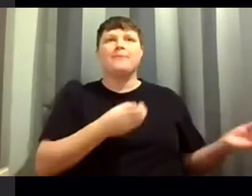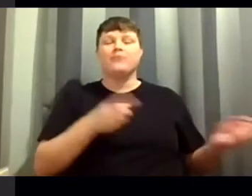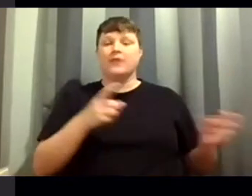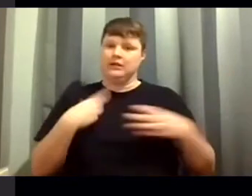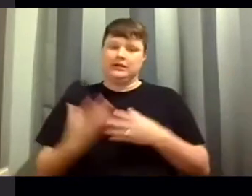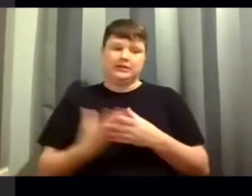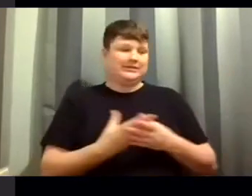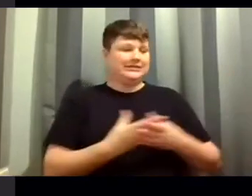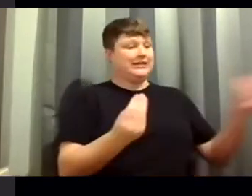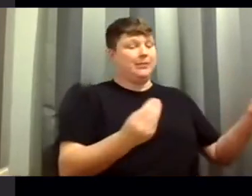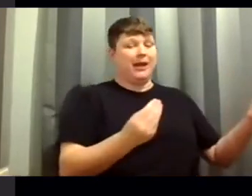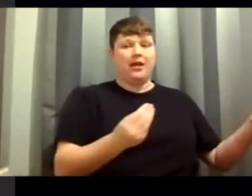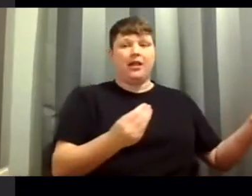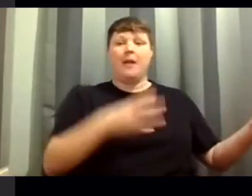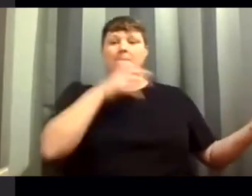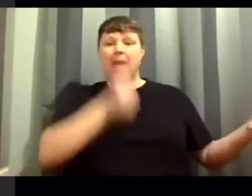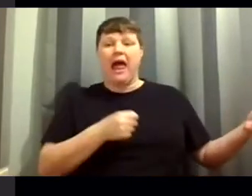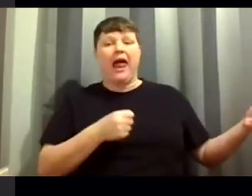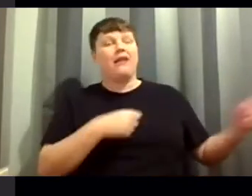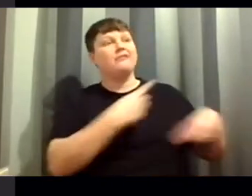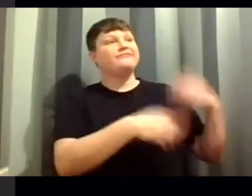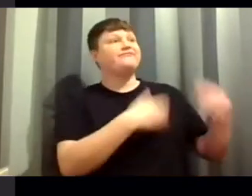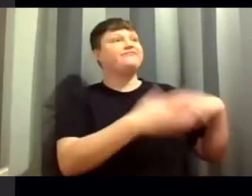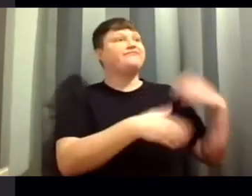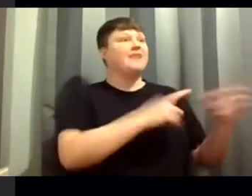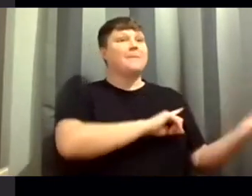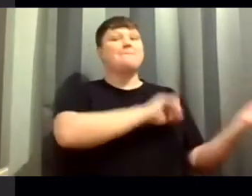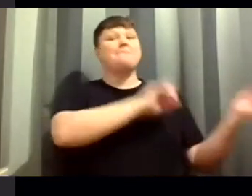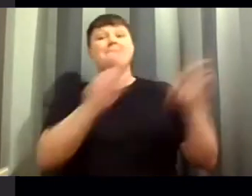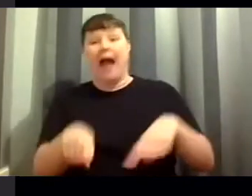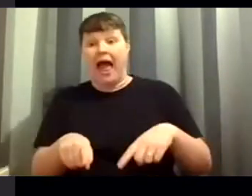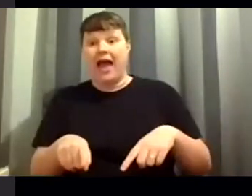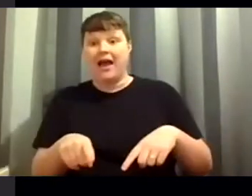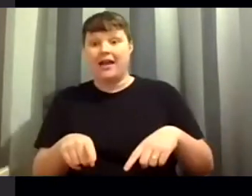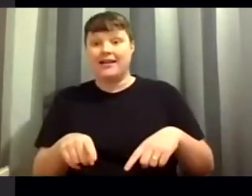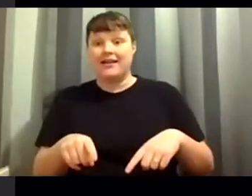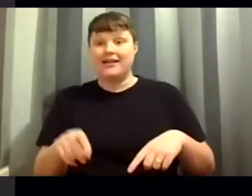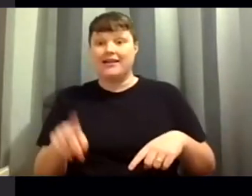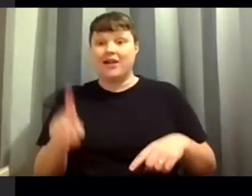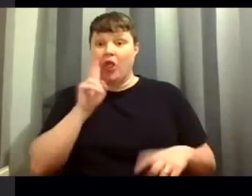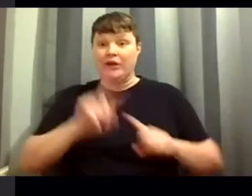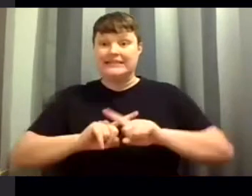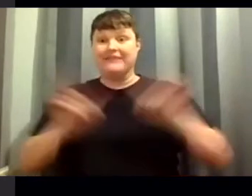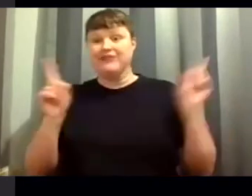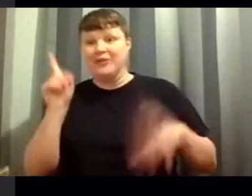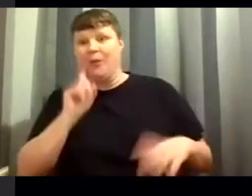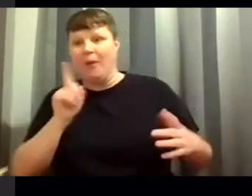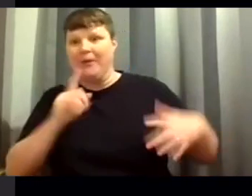boringly dressed guy and then just coming back looking very different is going to